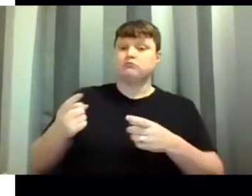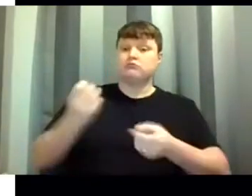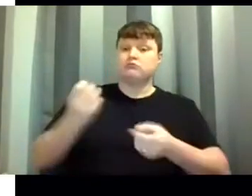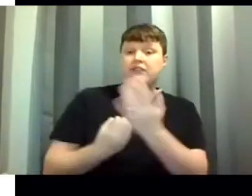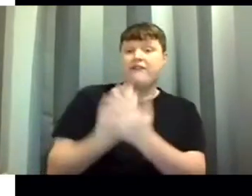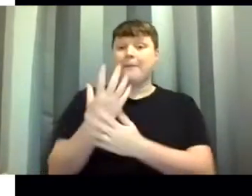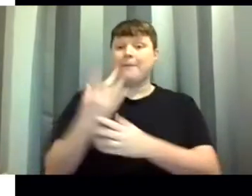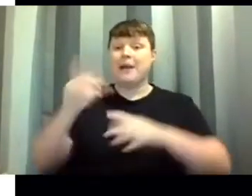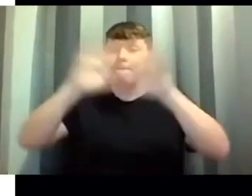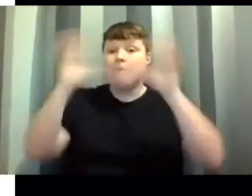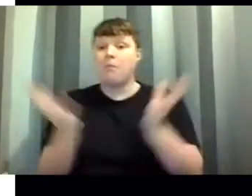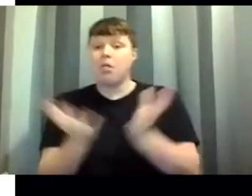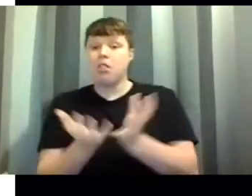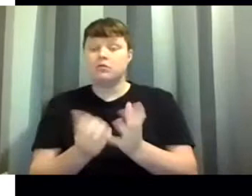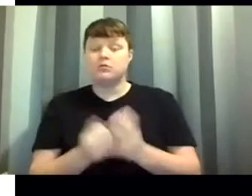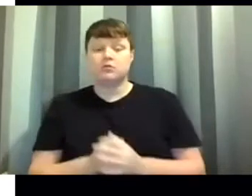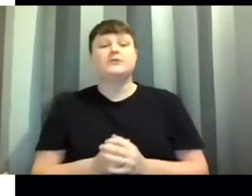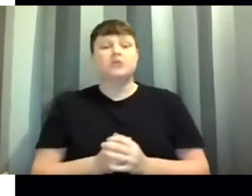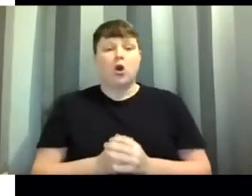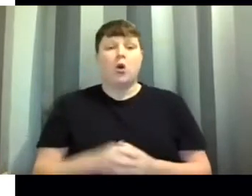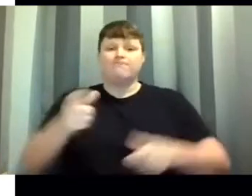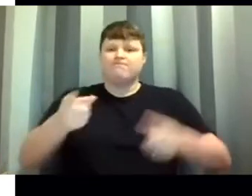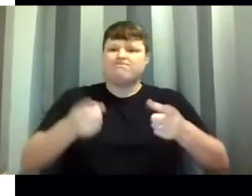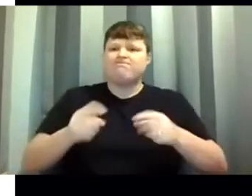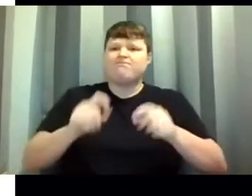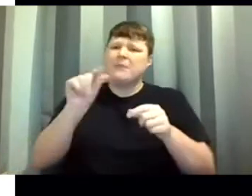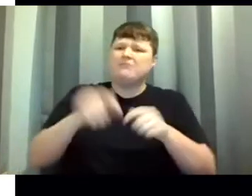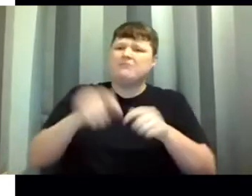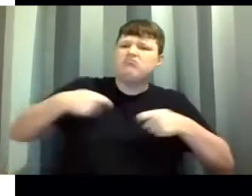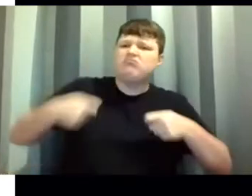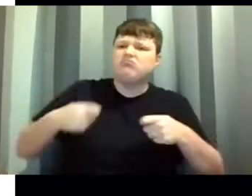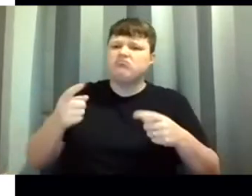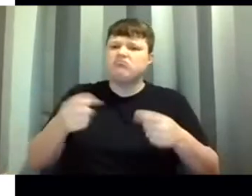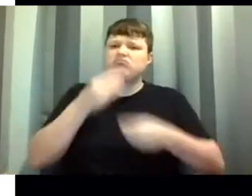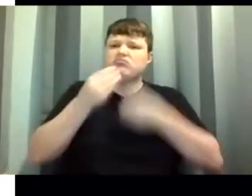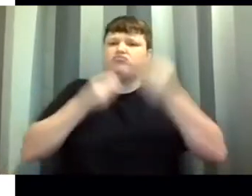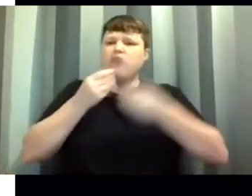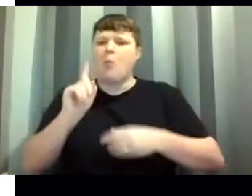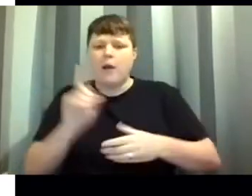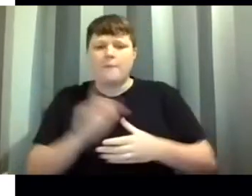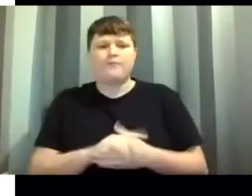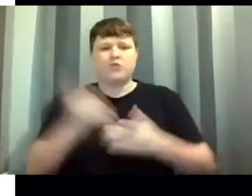so, a bit of an outline: first of all "what is a model" (specifically of the atmosphere)?